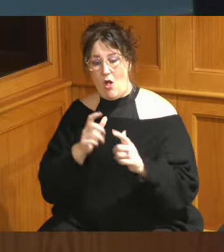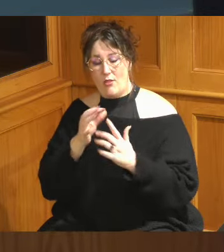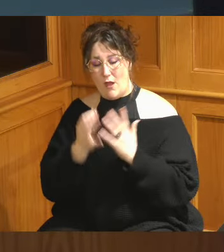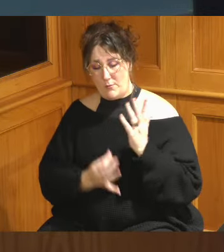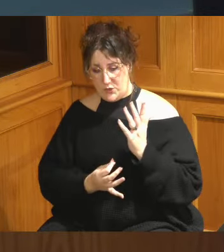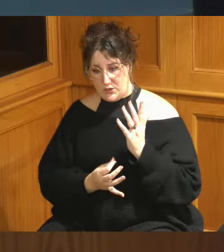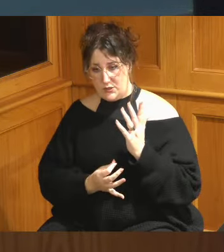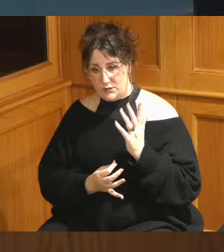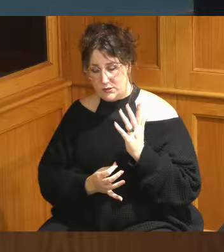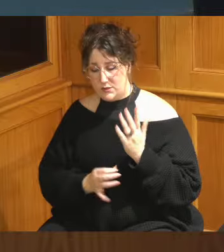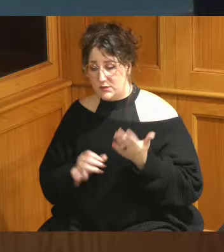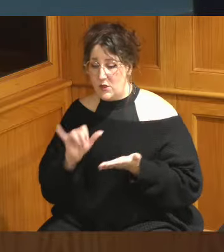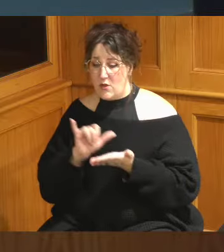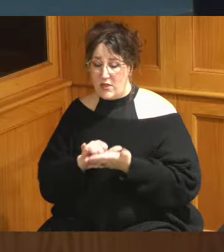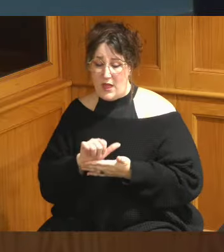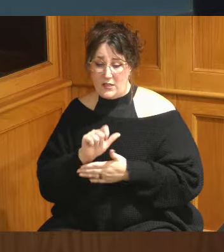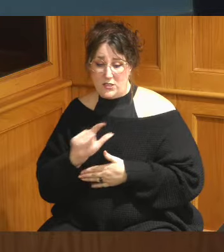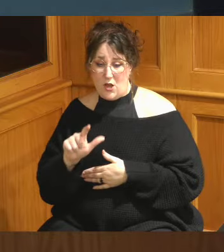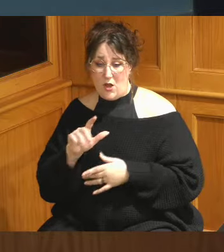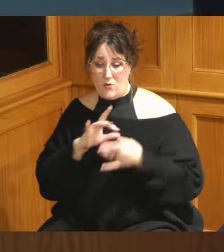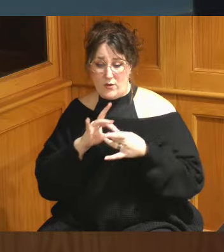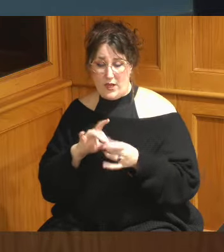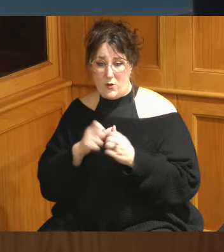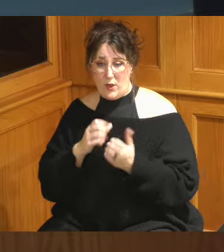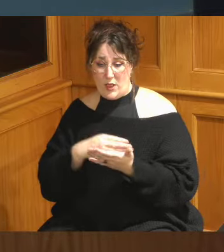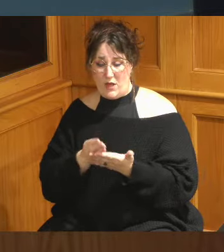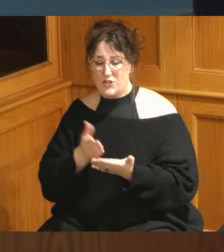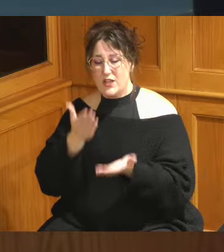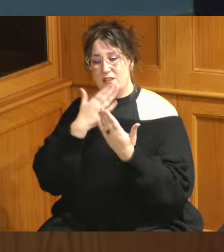so that's what I've got related to this budget. I once again want to thank everybody. There have